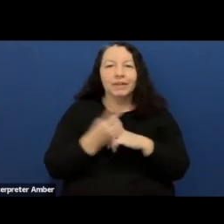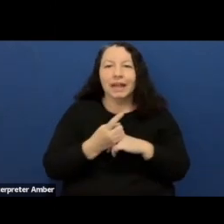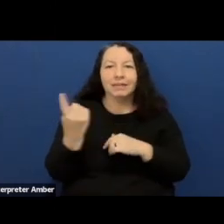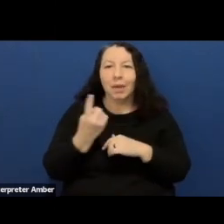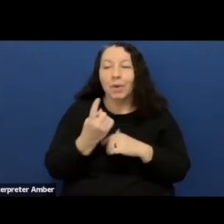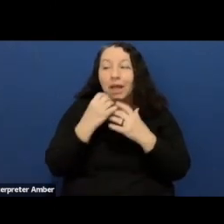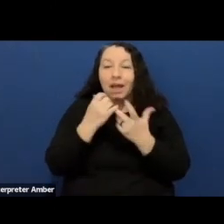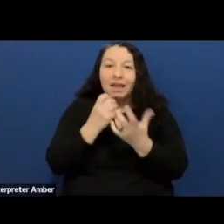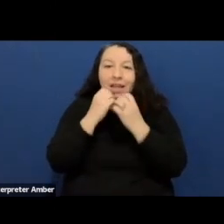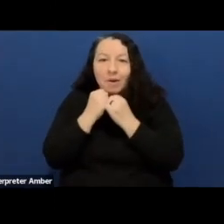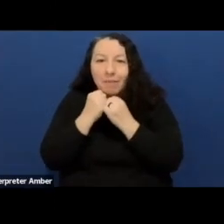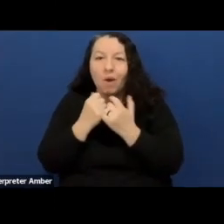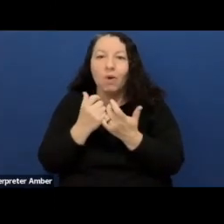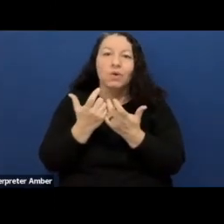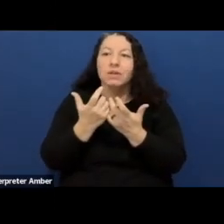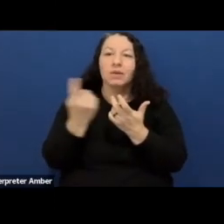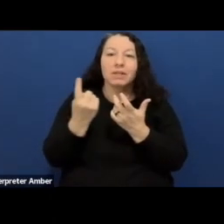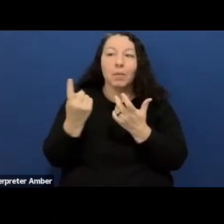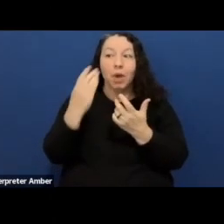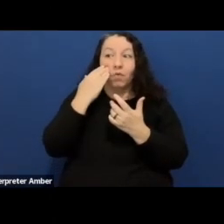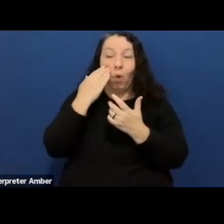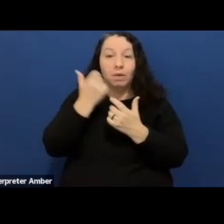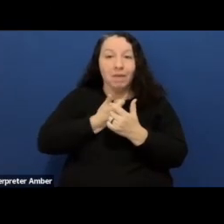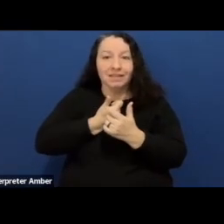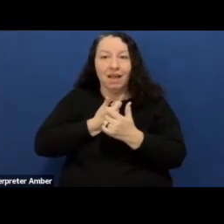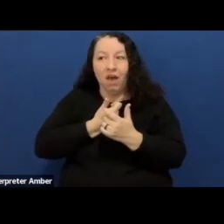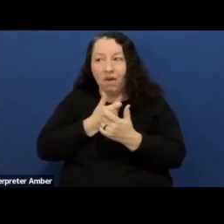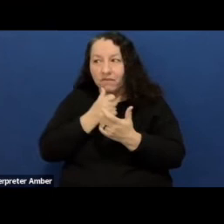that someone I care about isn’t telling me of a person in their life who has died